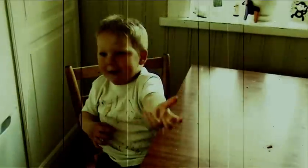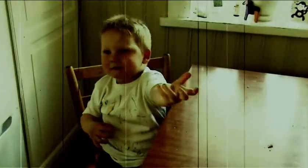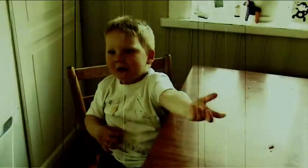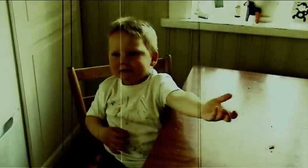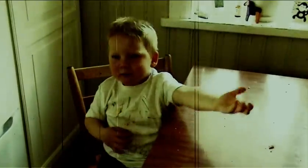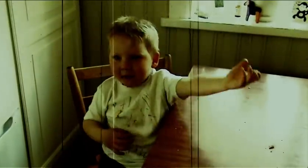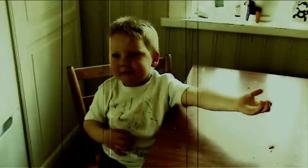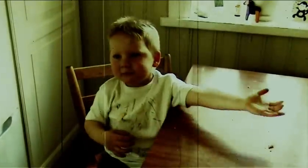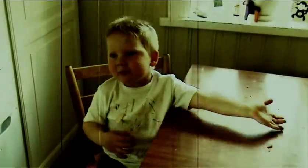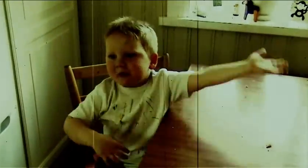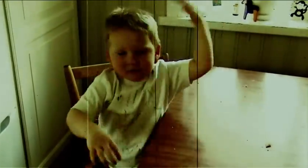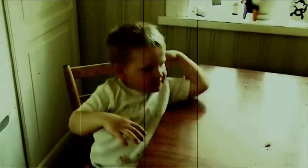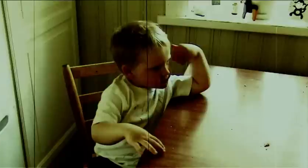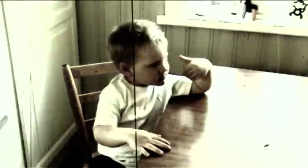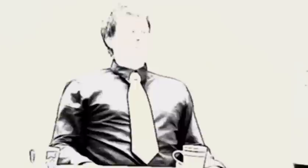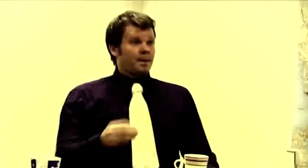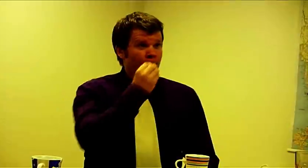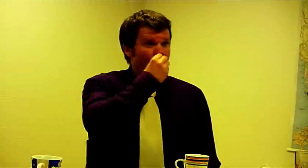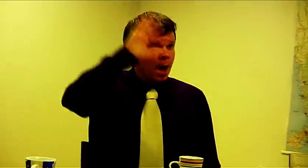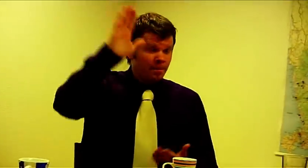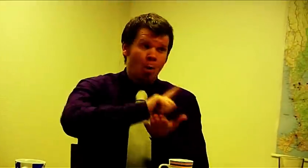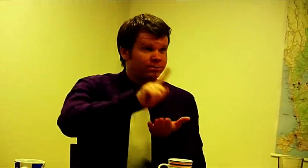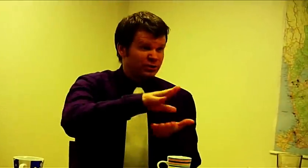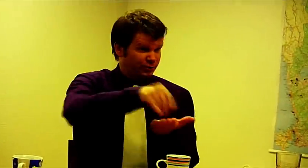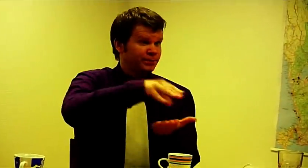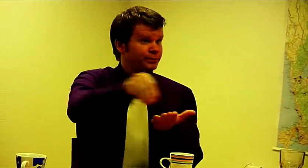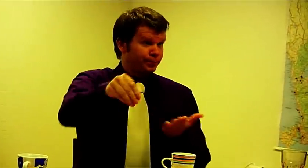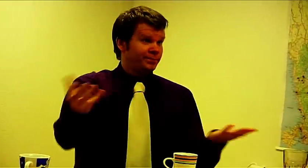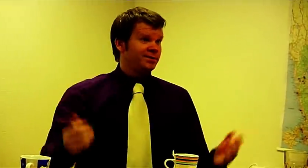Ge me coke! We often ran out of food at our house.